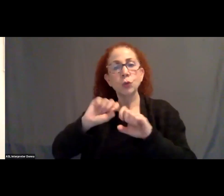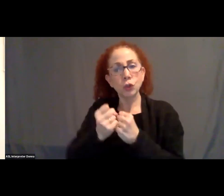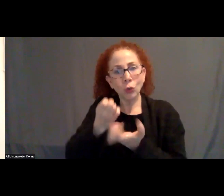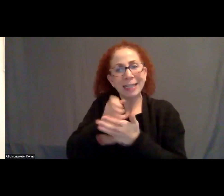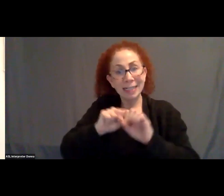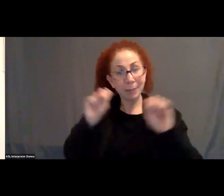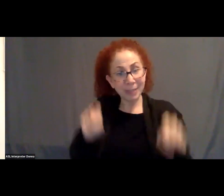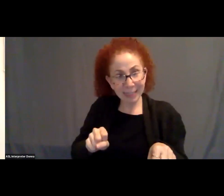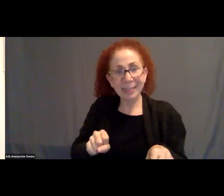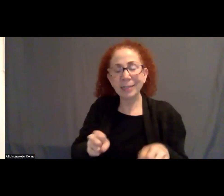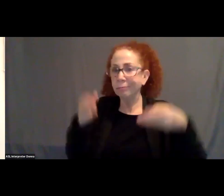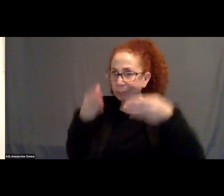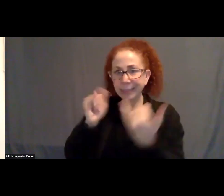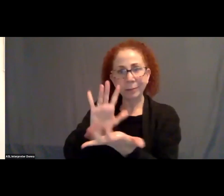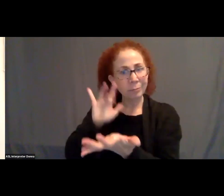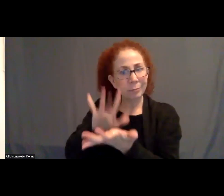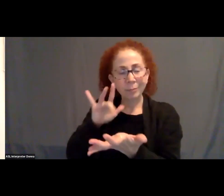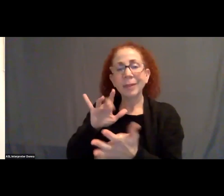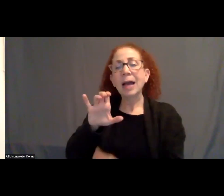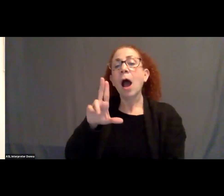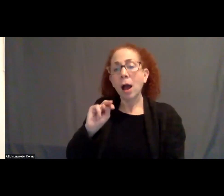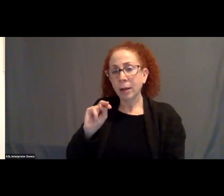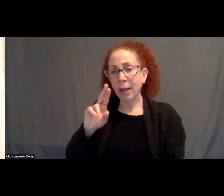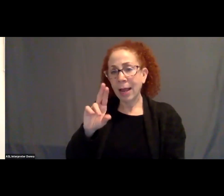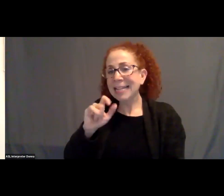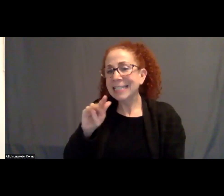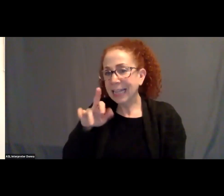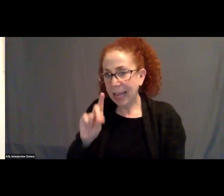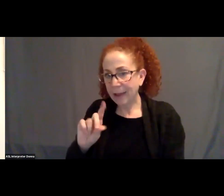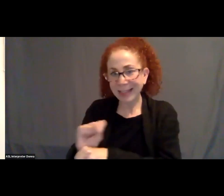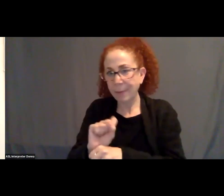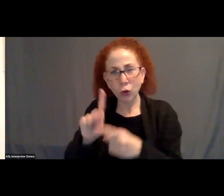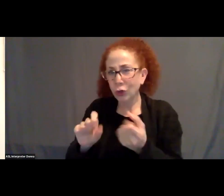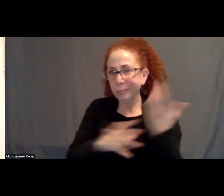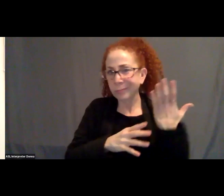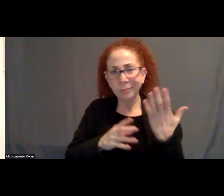built on the exploitation of enslaved labor was hard to shake.